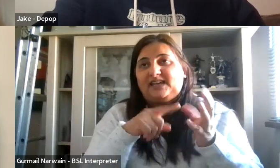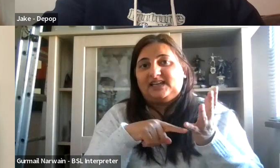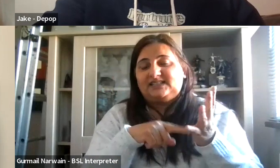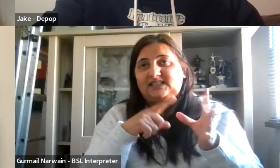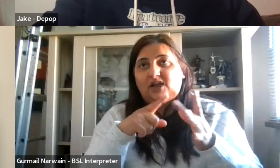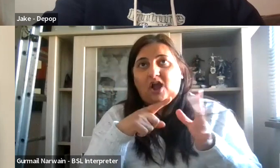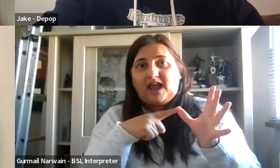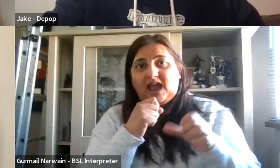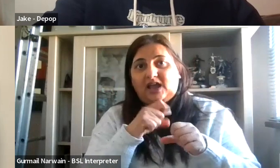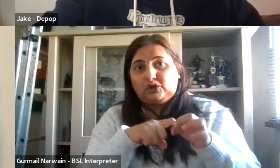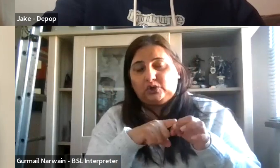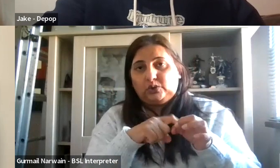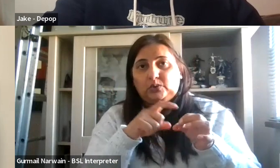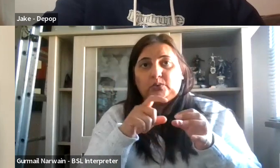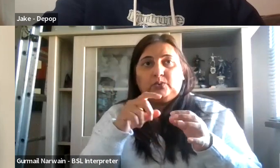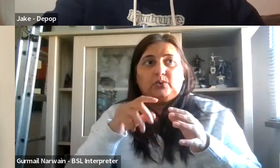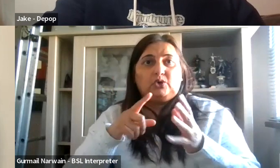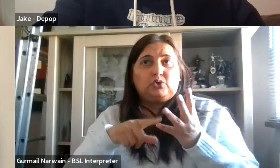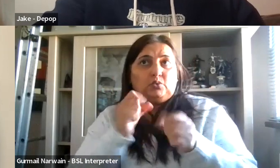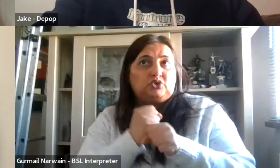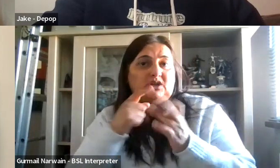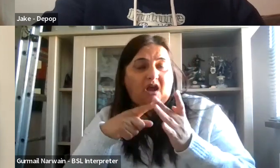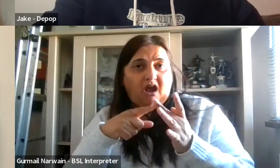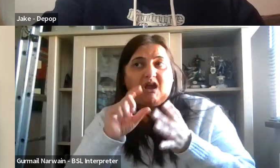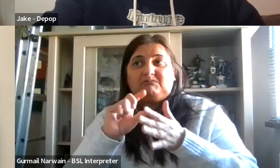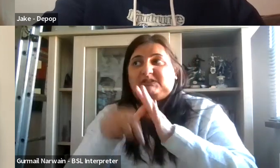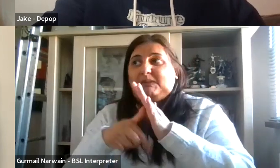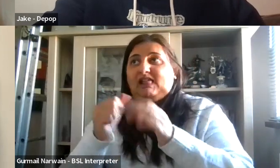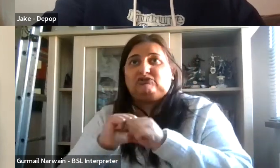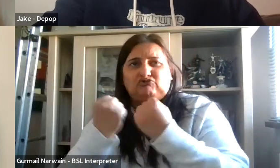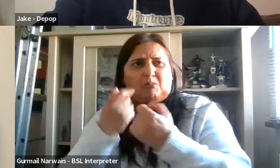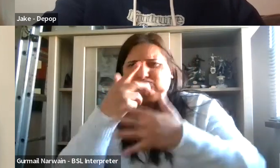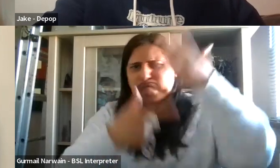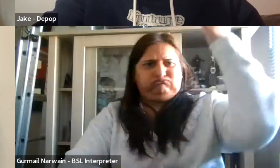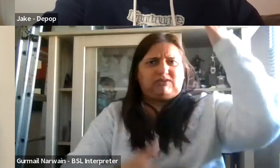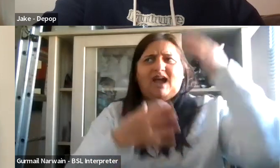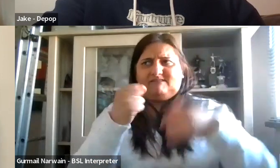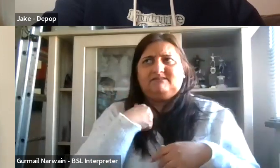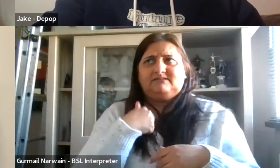bame at deep-OP Lgbtqia plus ugi and tech allies a disability group. IA plus. Disabilities, loads of different arenas, where you can, like I say,